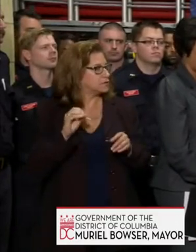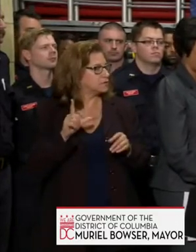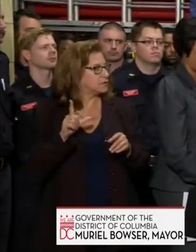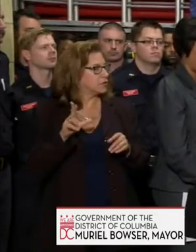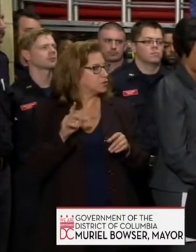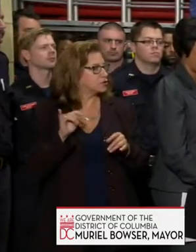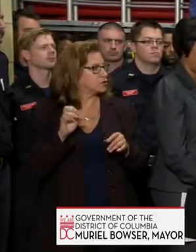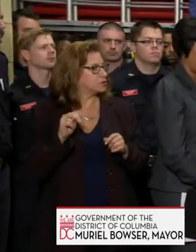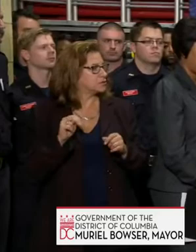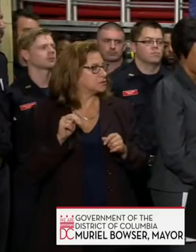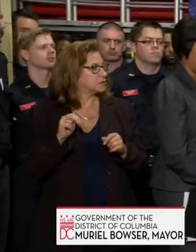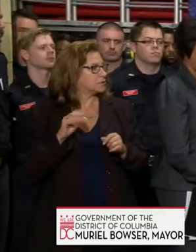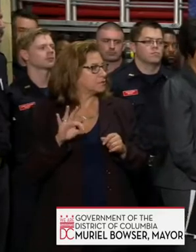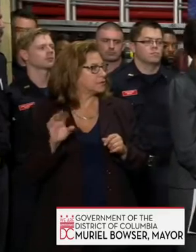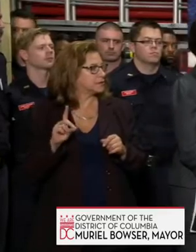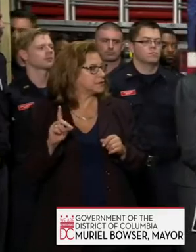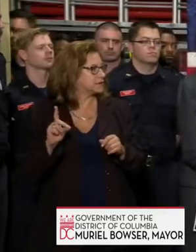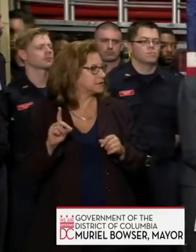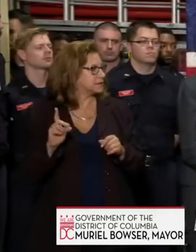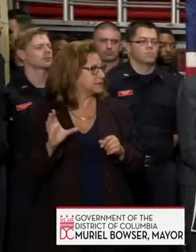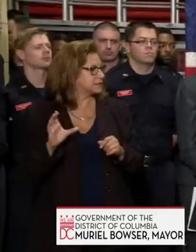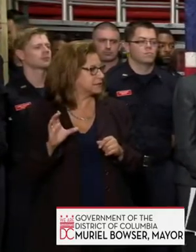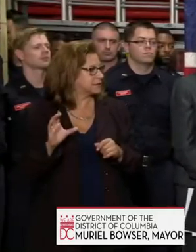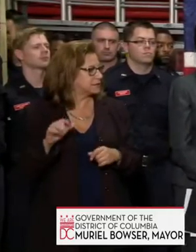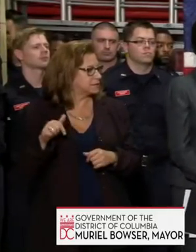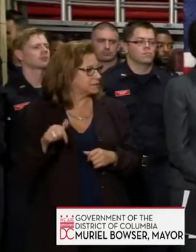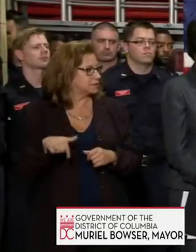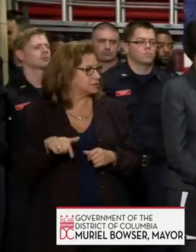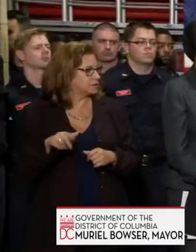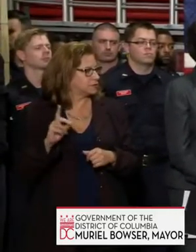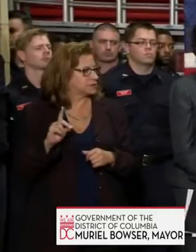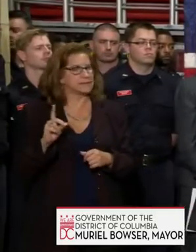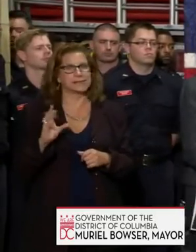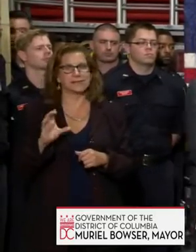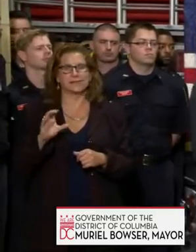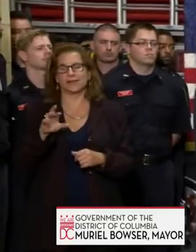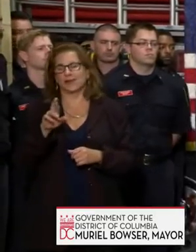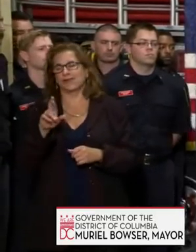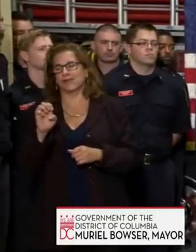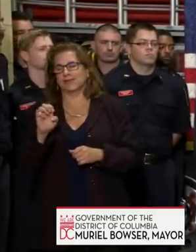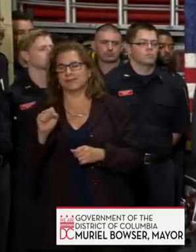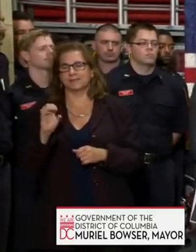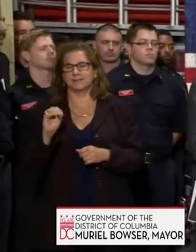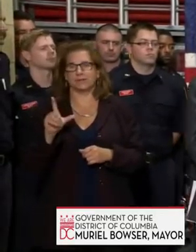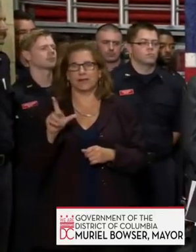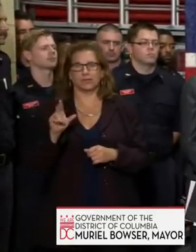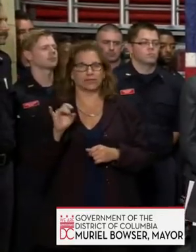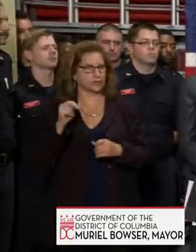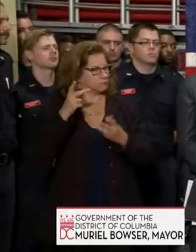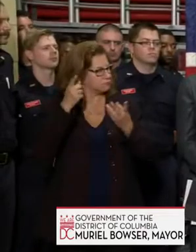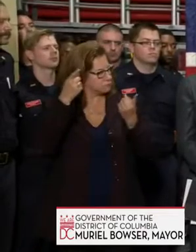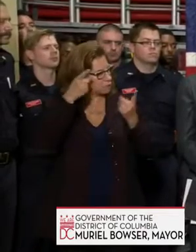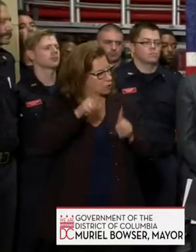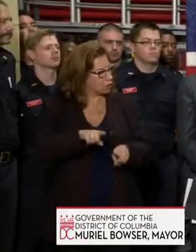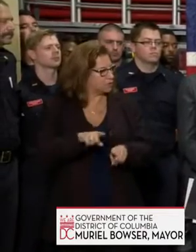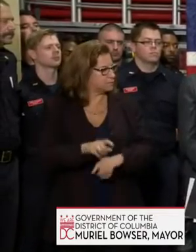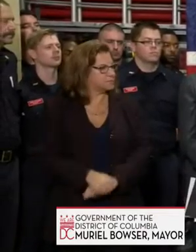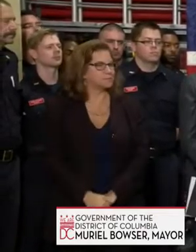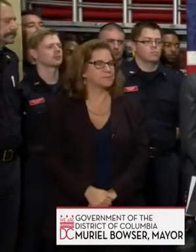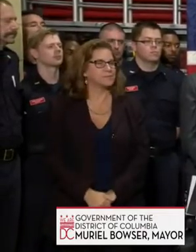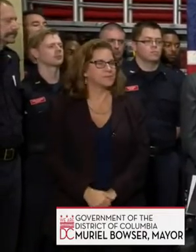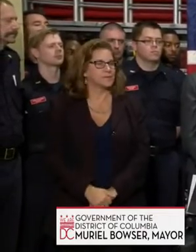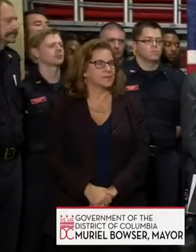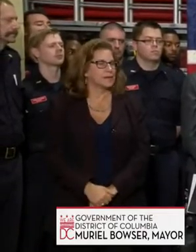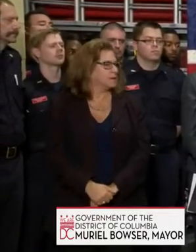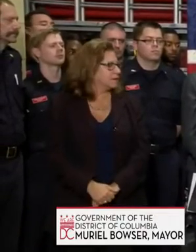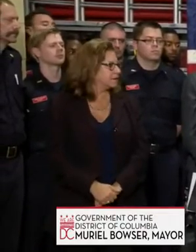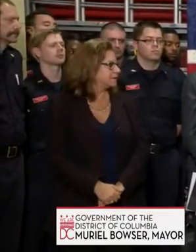THIS IS THE EASIER VERSION TO READ.